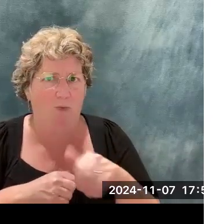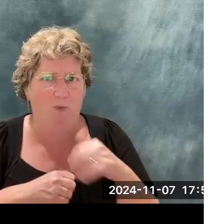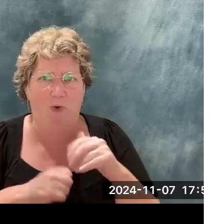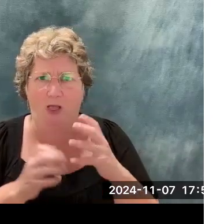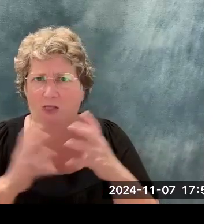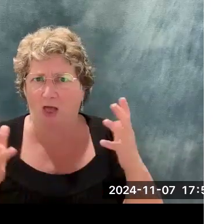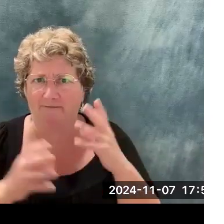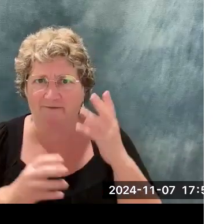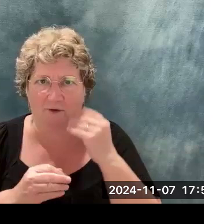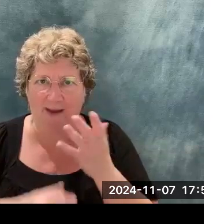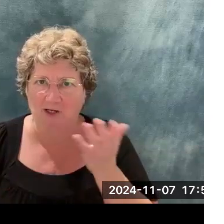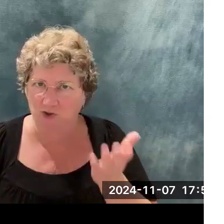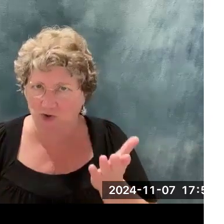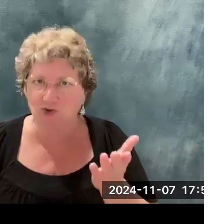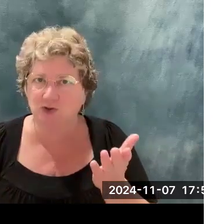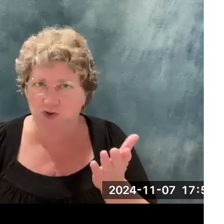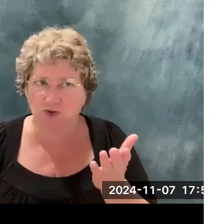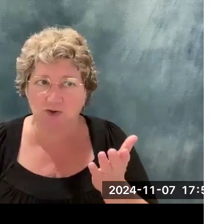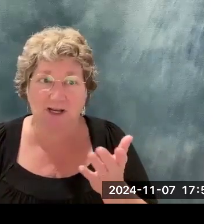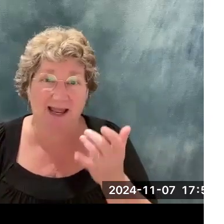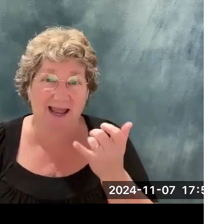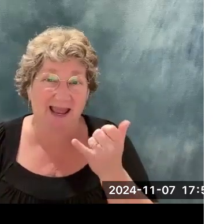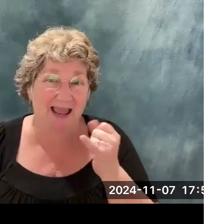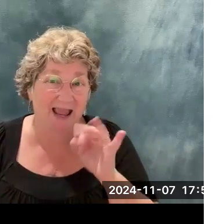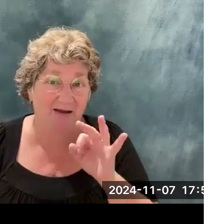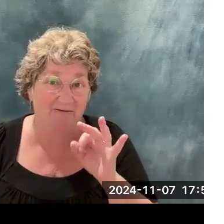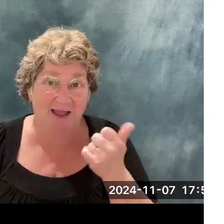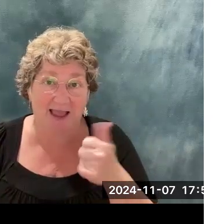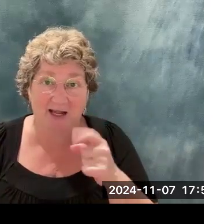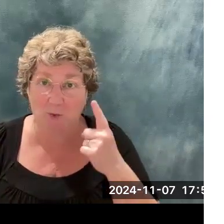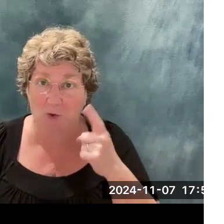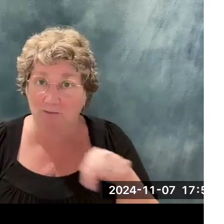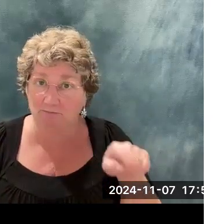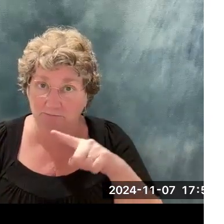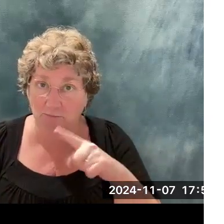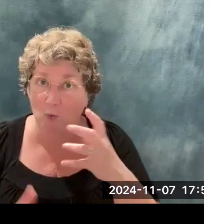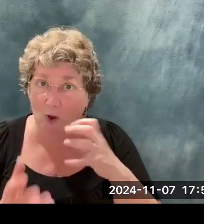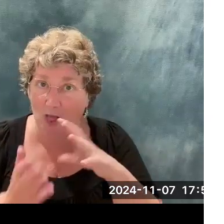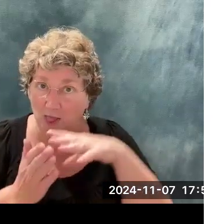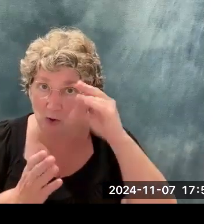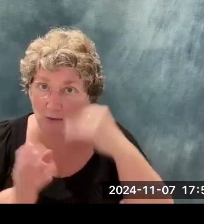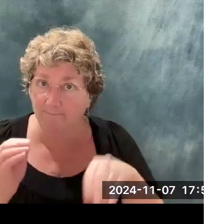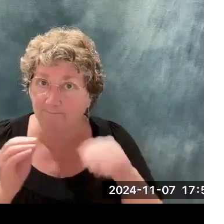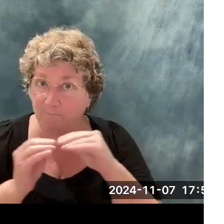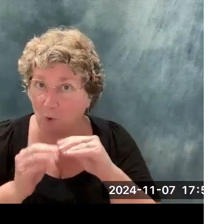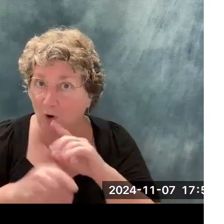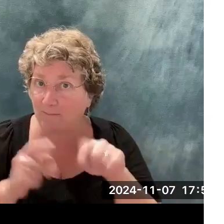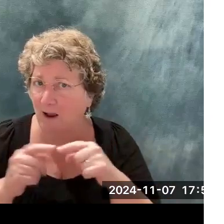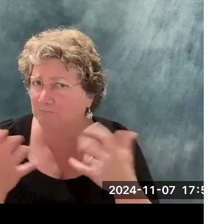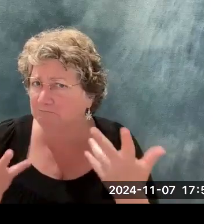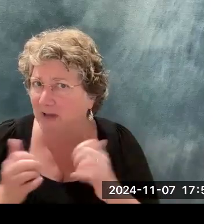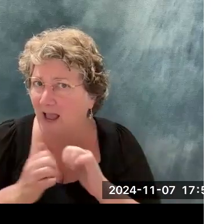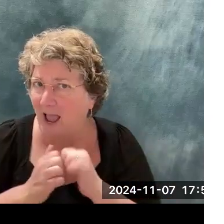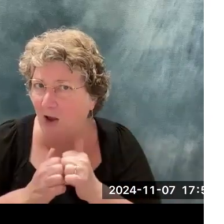if anyone here is interested in learning more about how to talk to youth about this or how